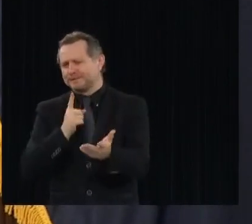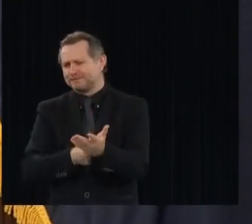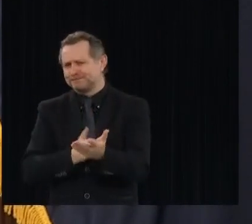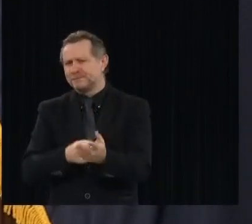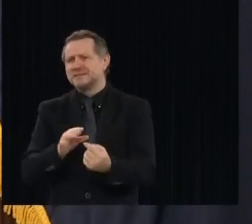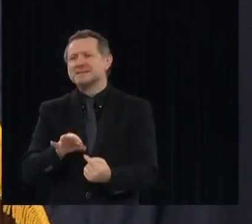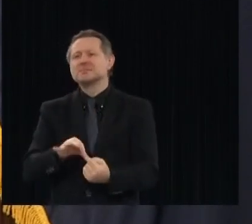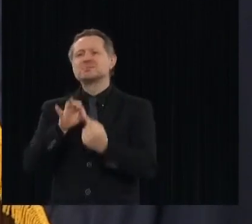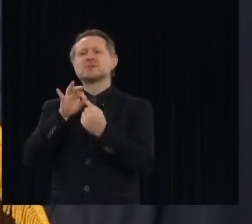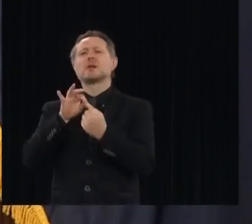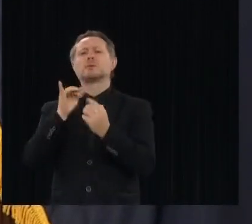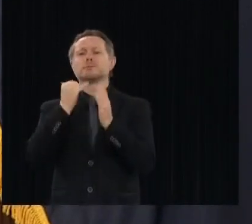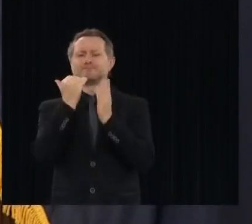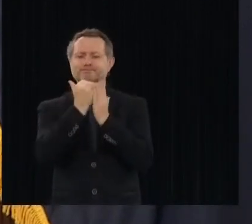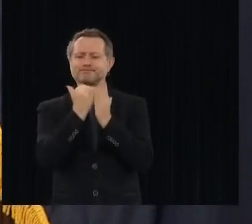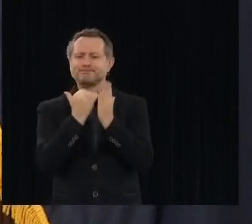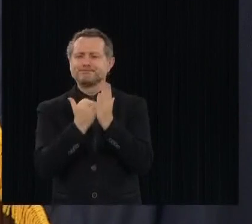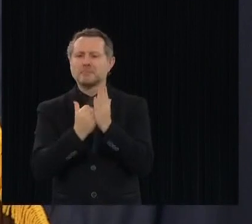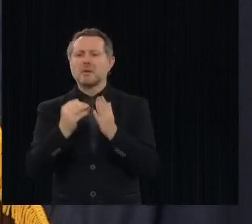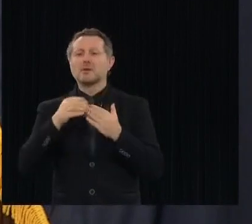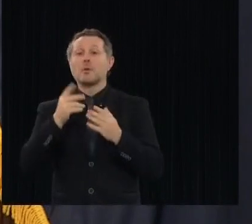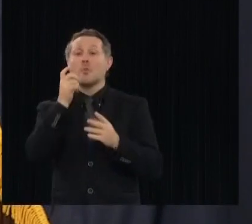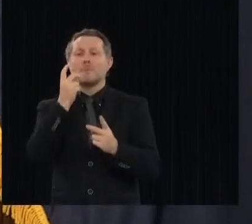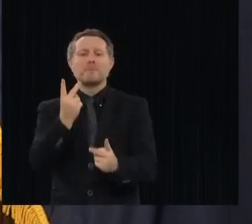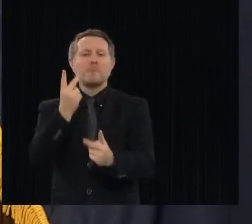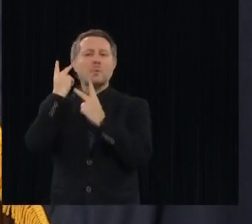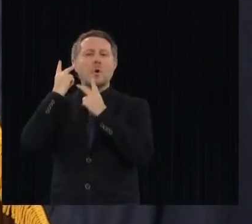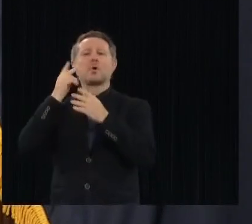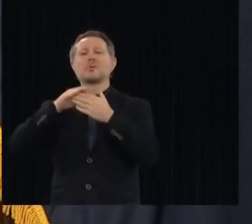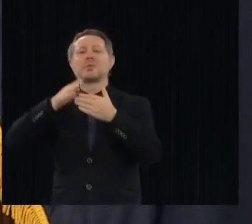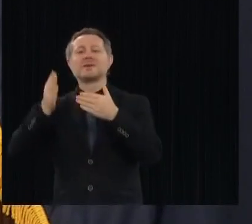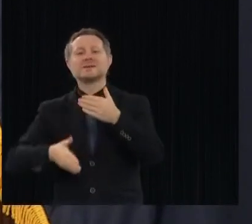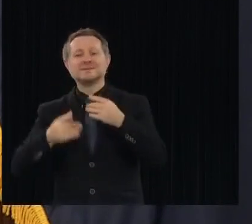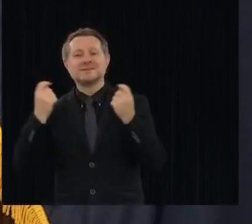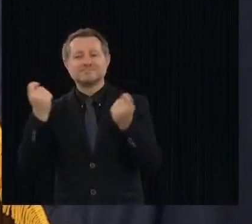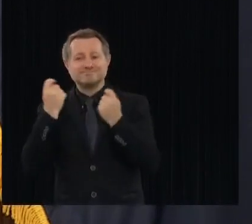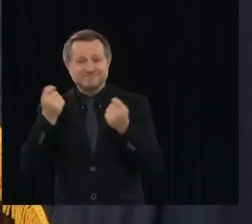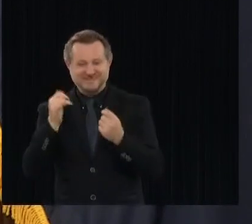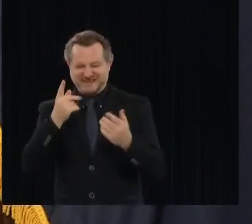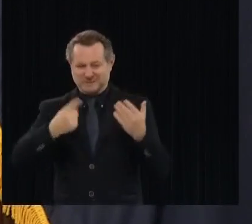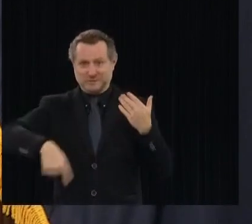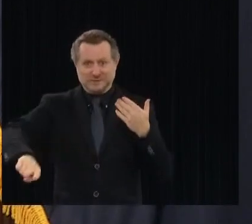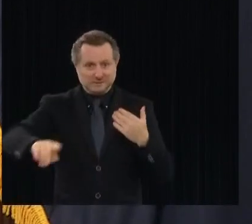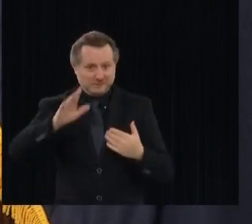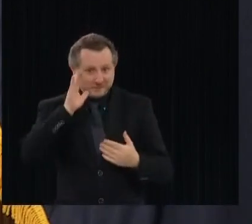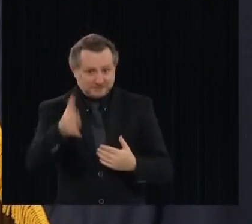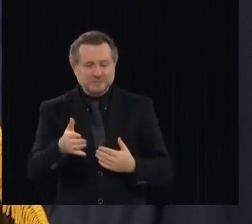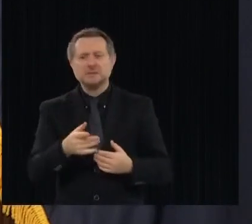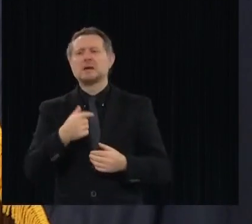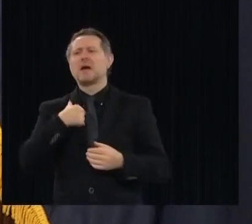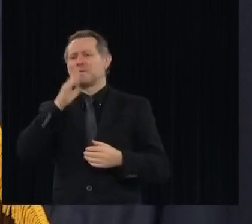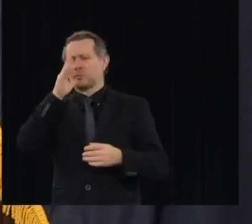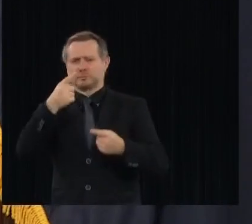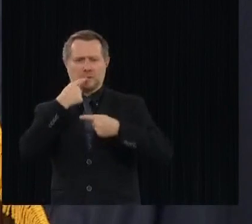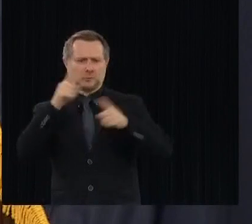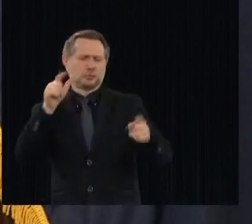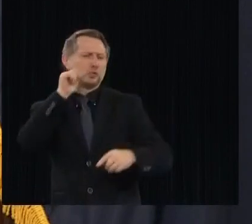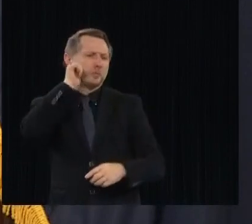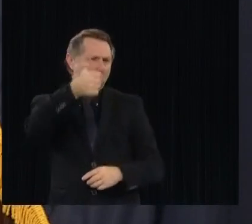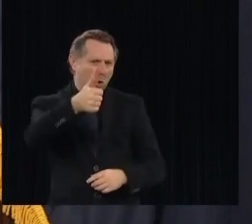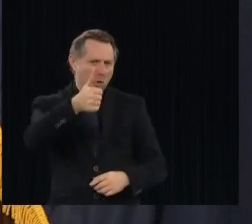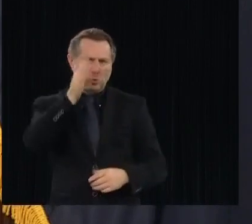DAY, WE'RE ALSO TALKING ABOUT